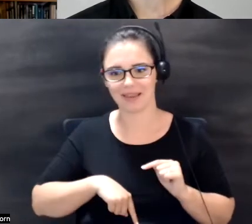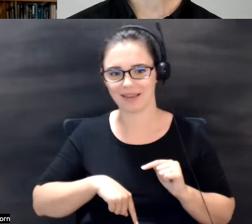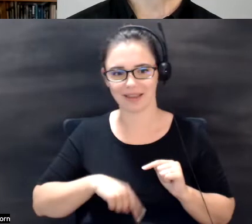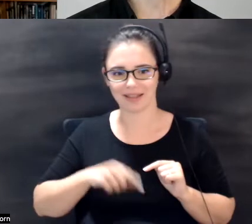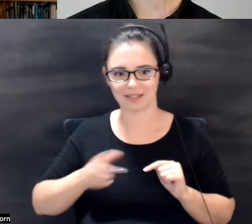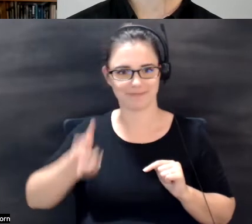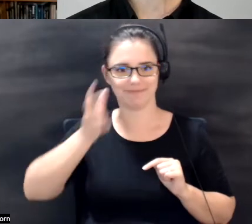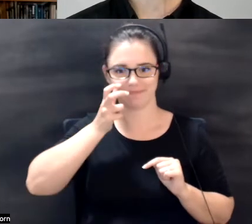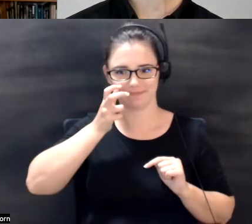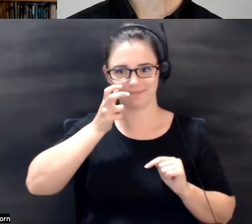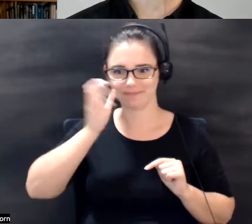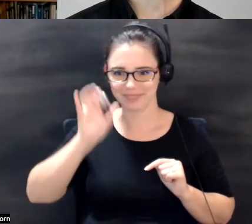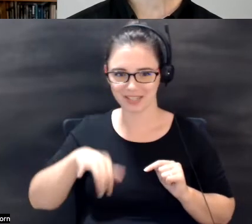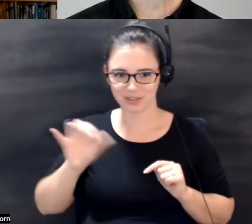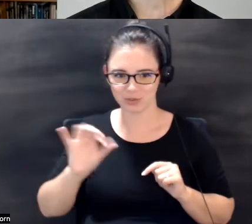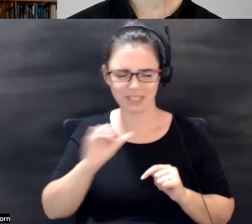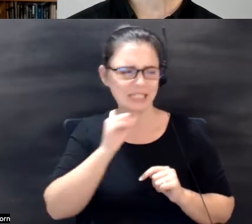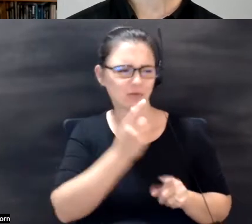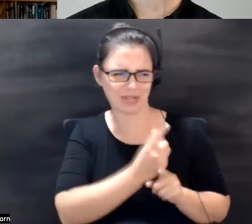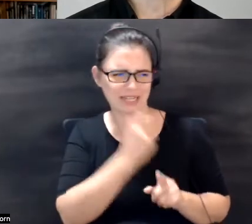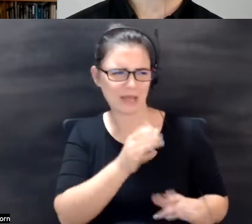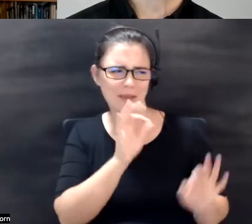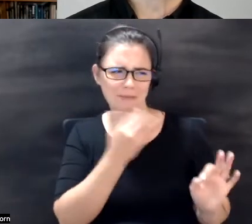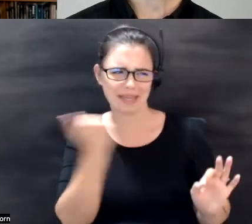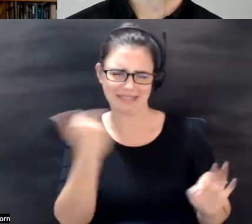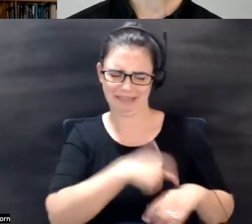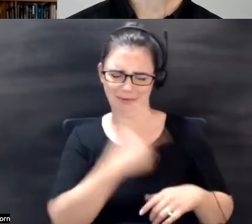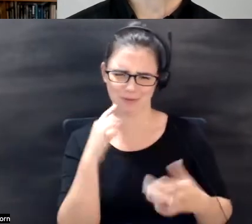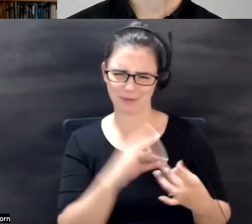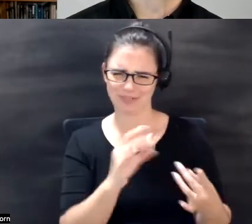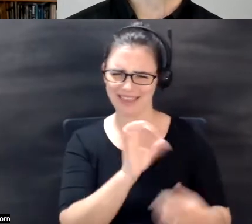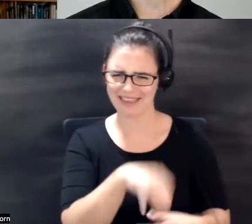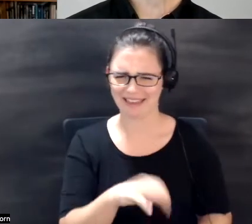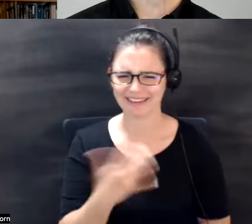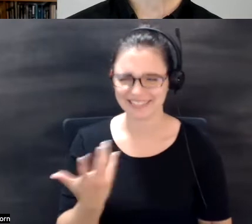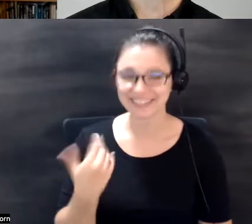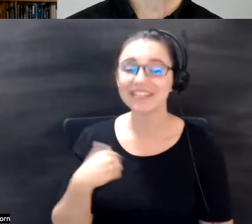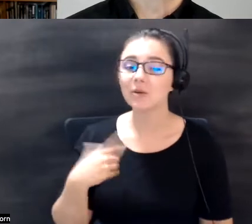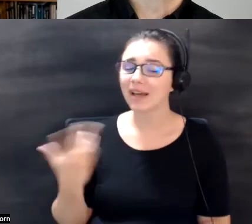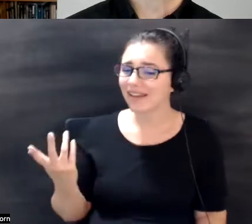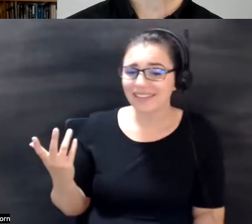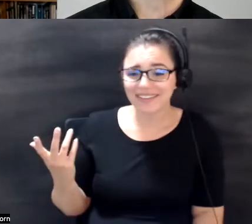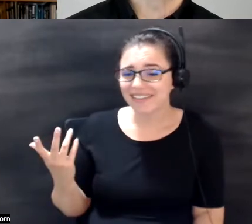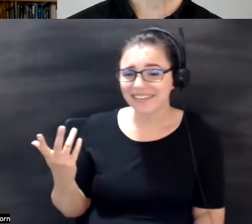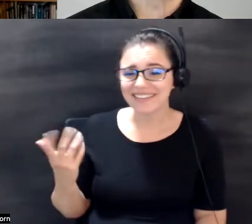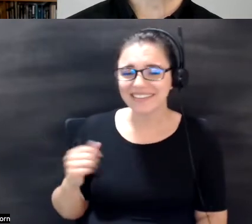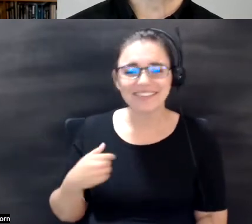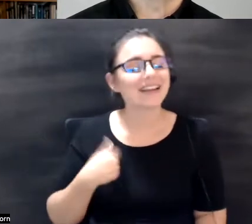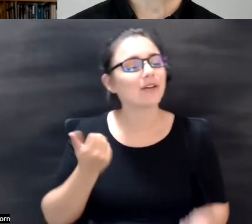Sure. ... what's the most tactful time for me. But we don't, you know, yeah, I mean, I was trying to be comforting, but it